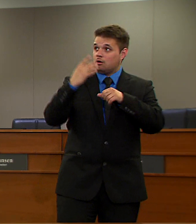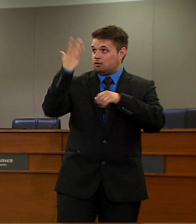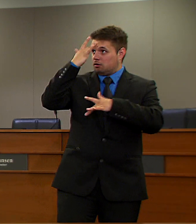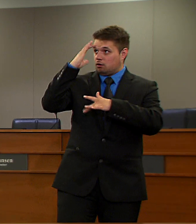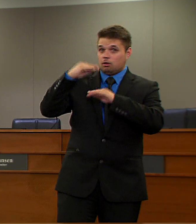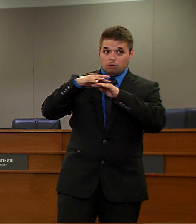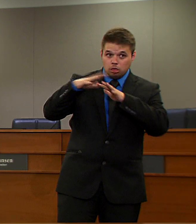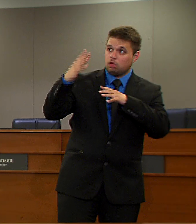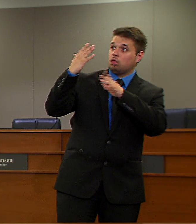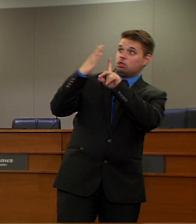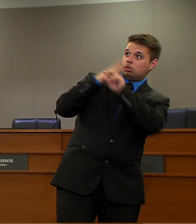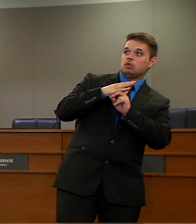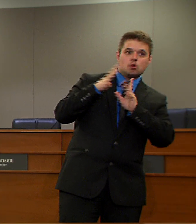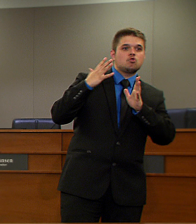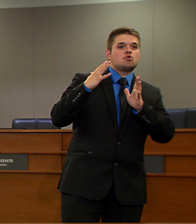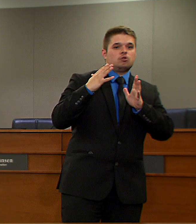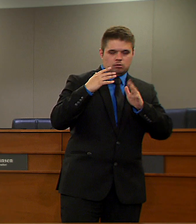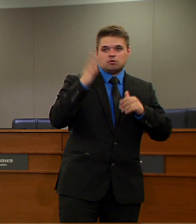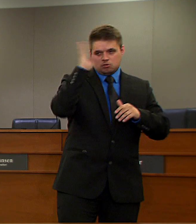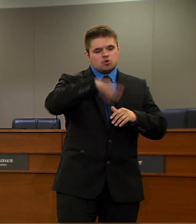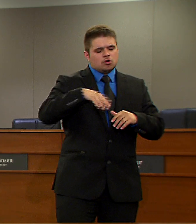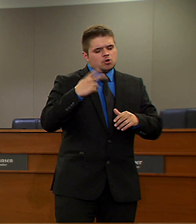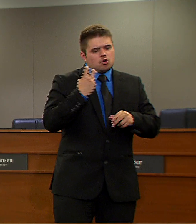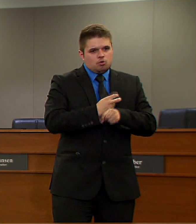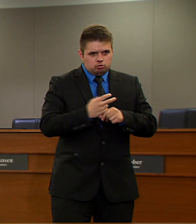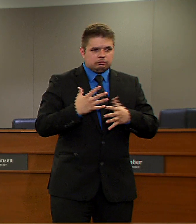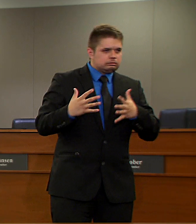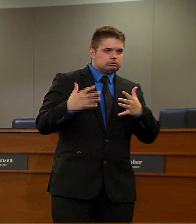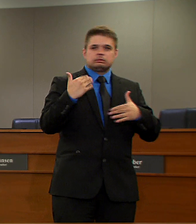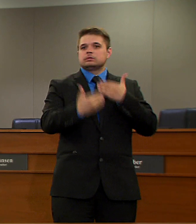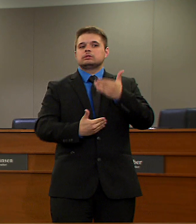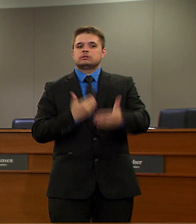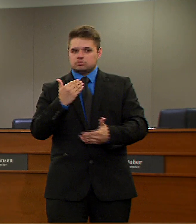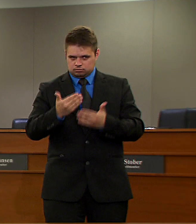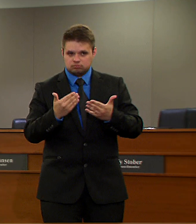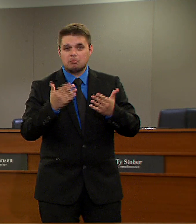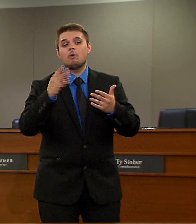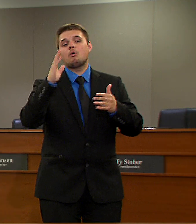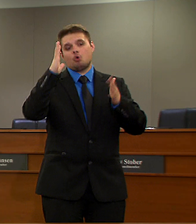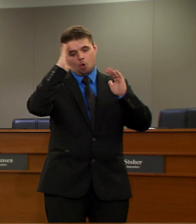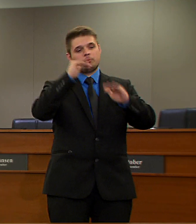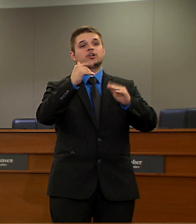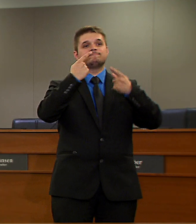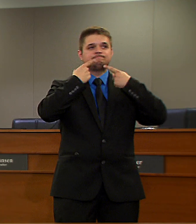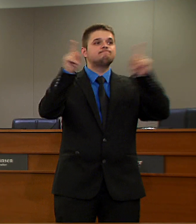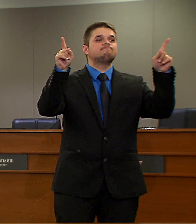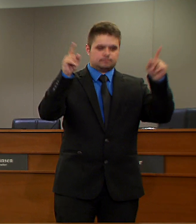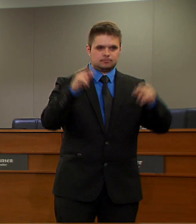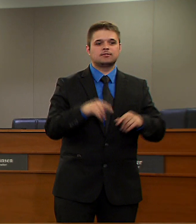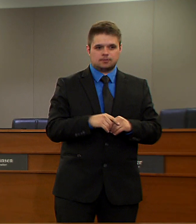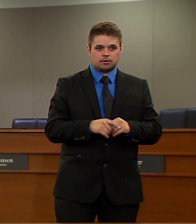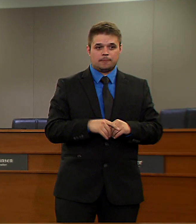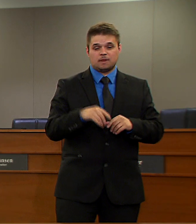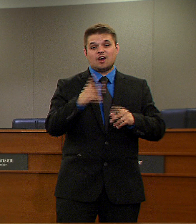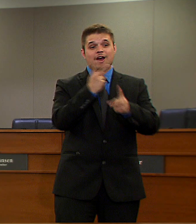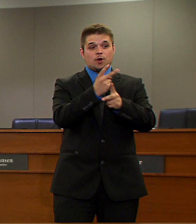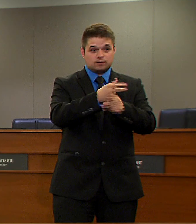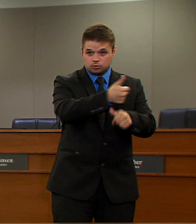community, but we will make it. Please take care of yourself. Have a wonderful weekend. Be with your loved ones.